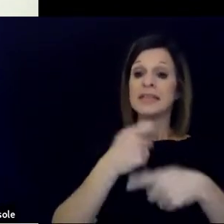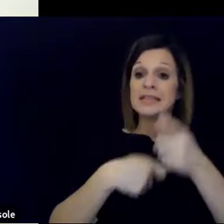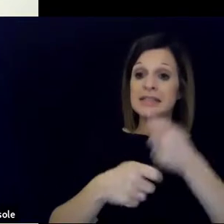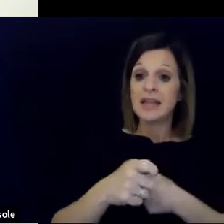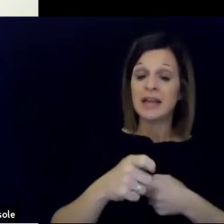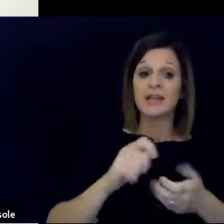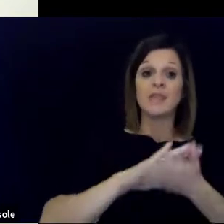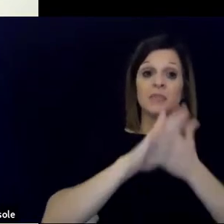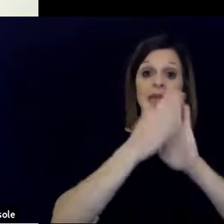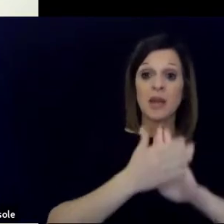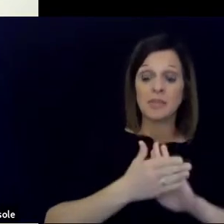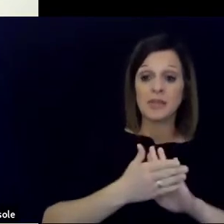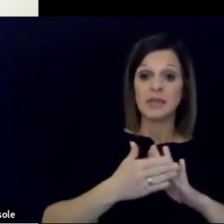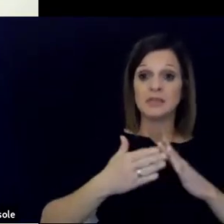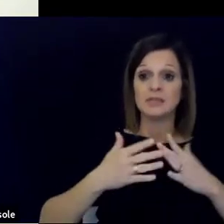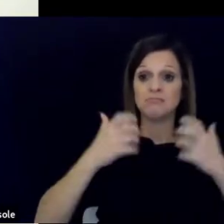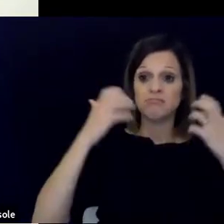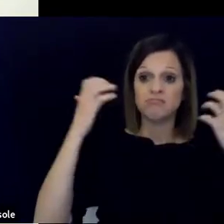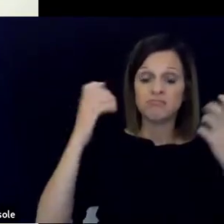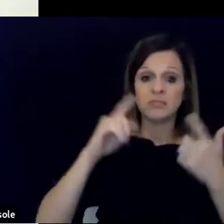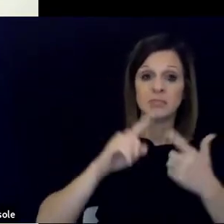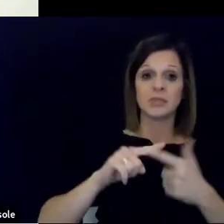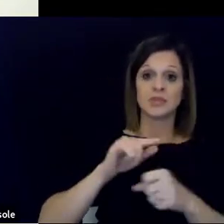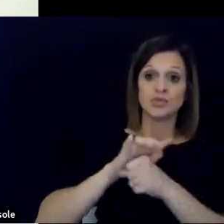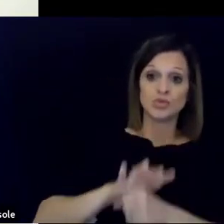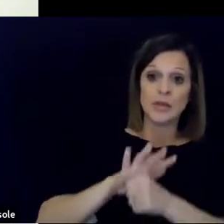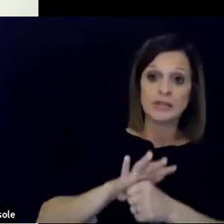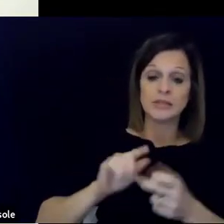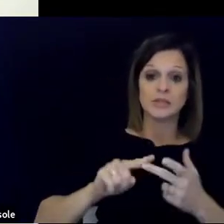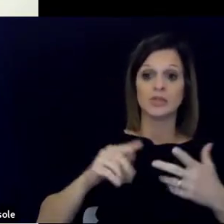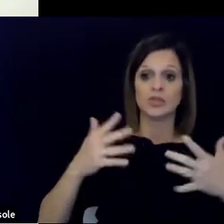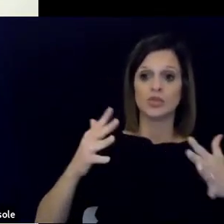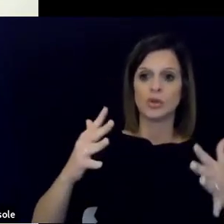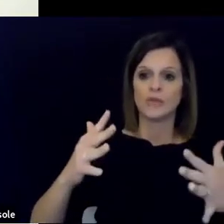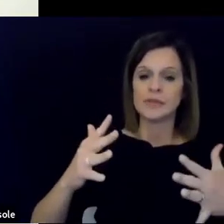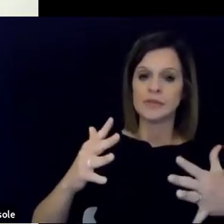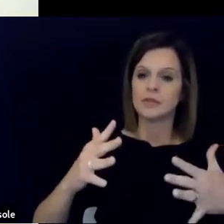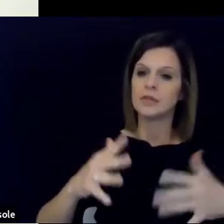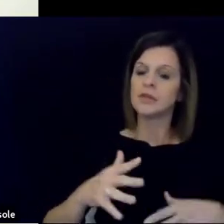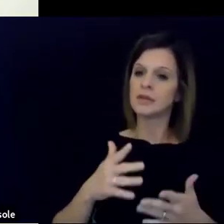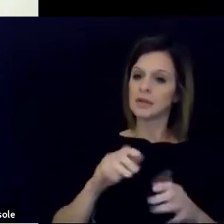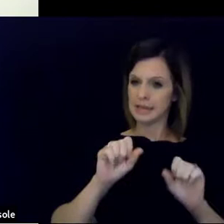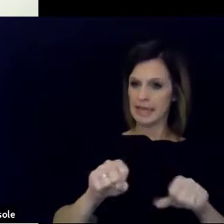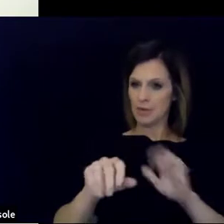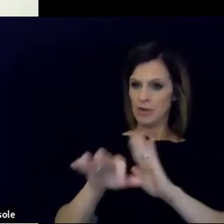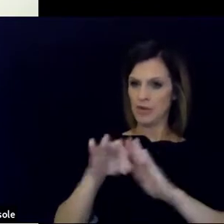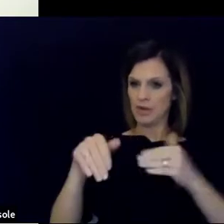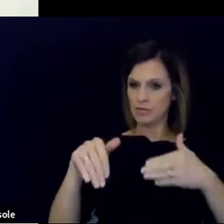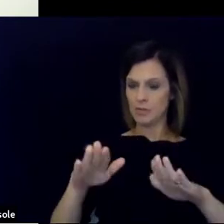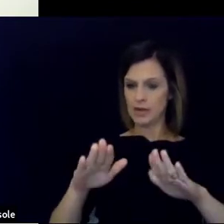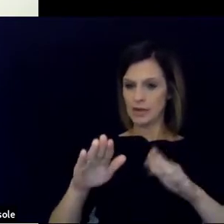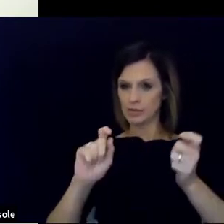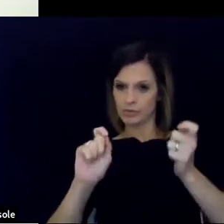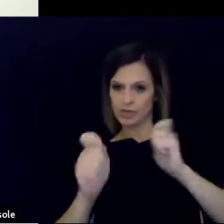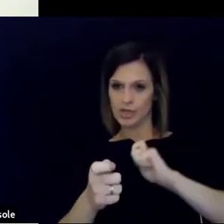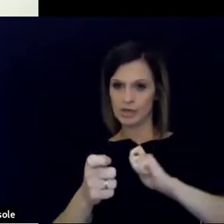can we find a way to change what we're thinking and changing what we're expecting